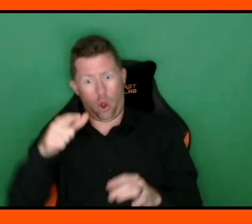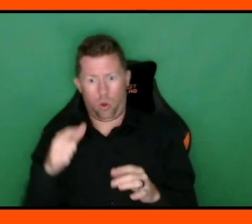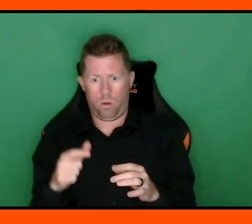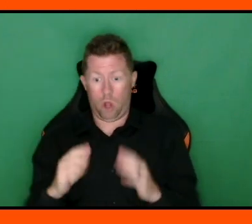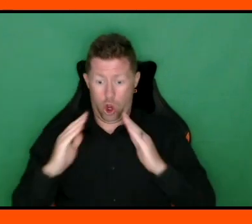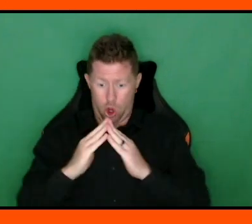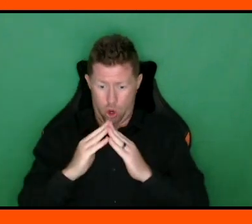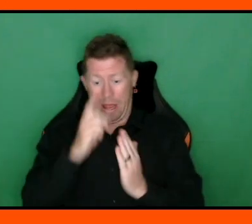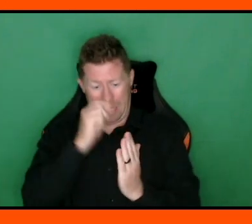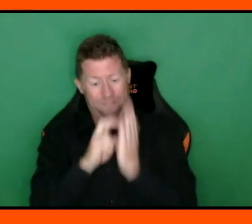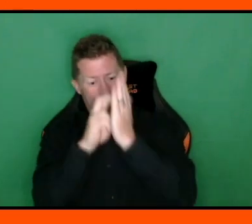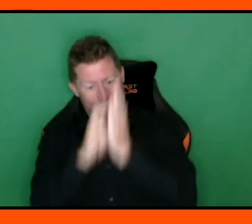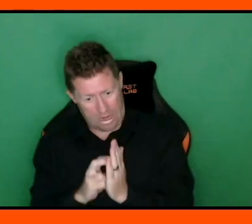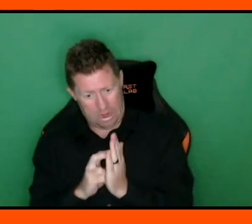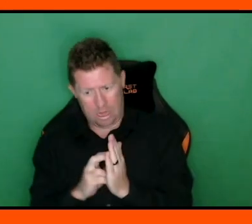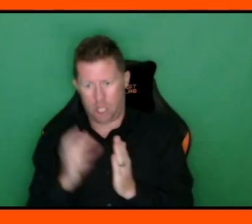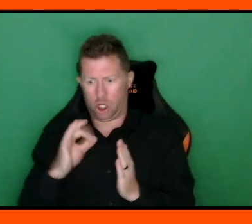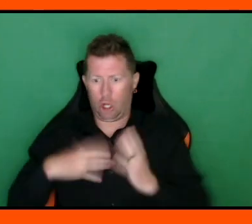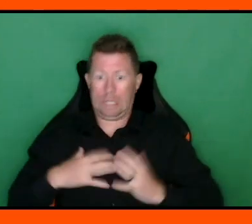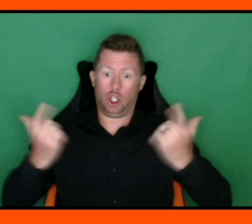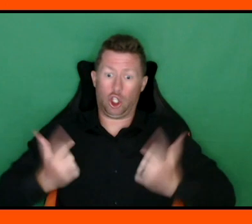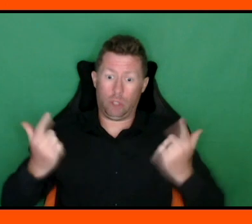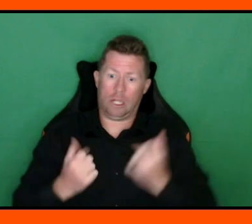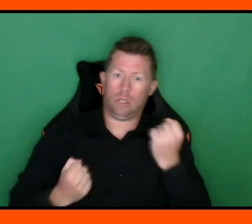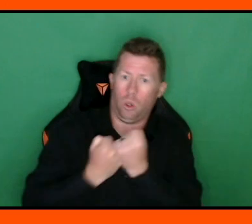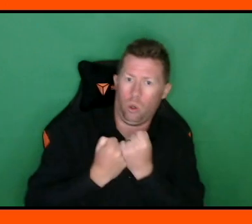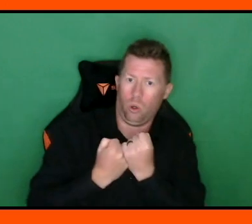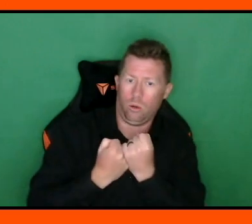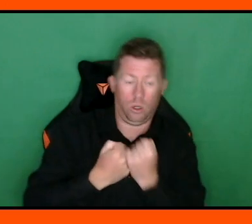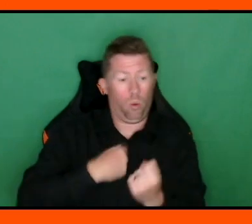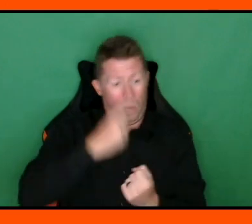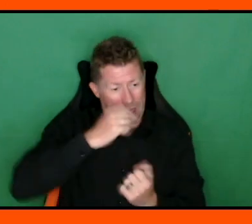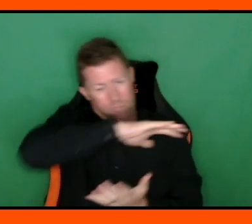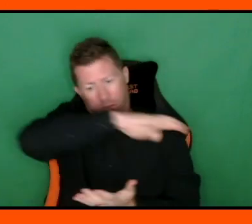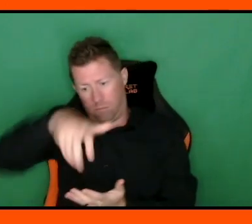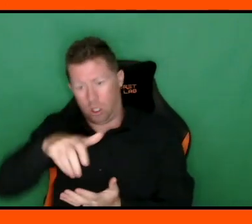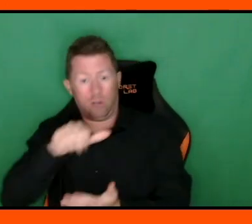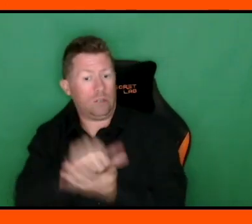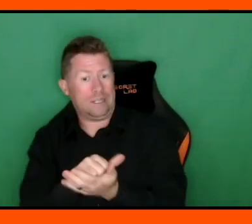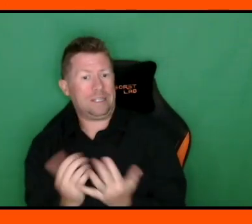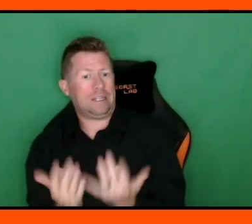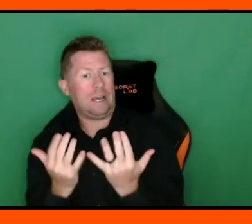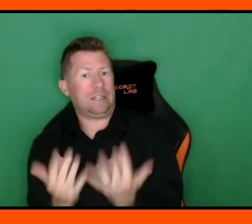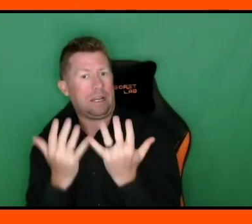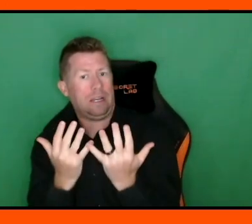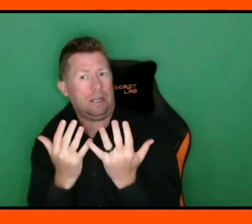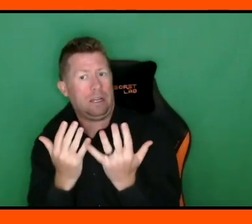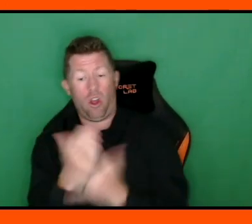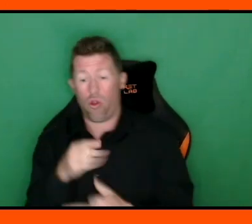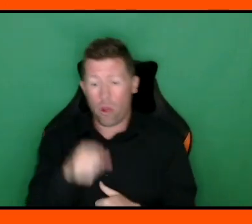to make sure we can effectively collect data on the topic and through that process we undertake focus groups,